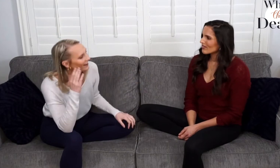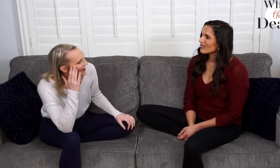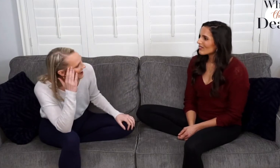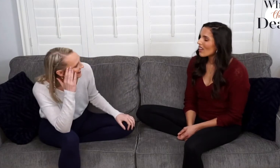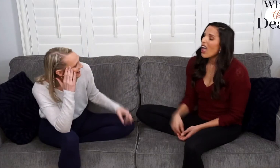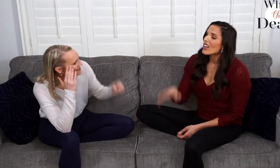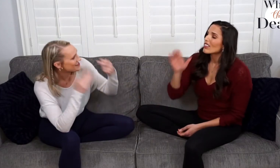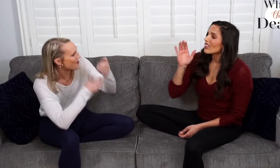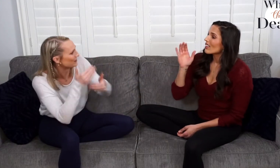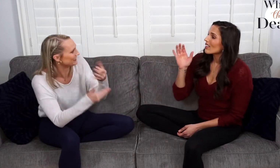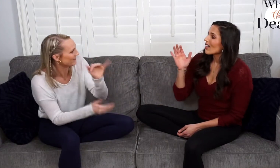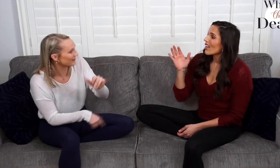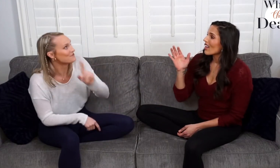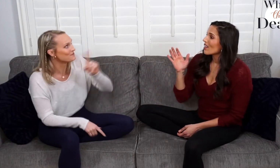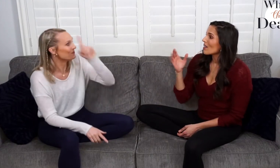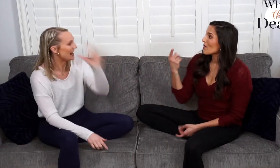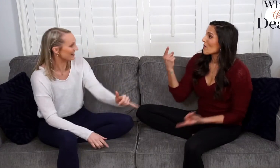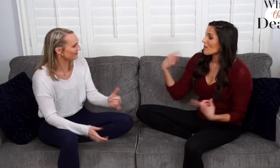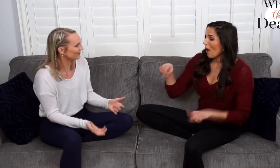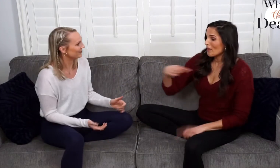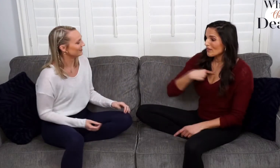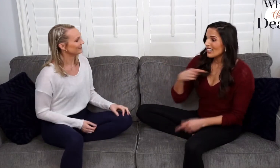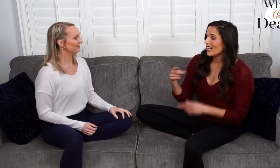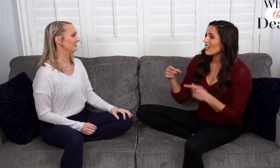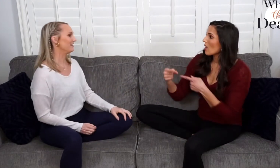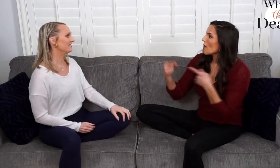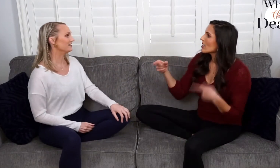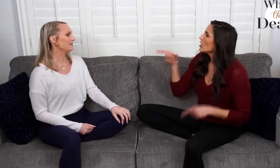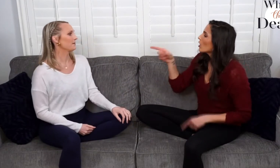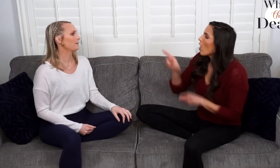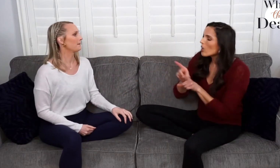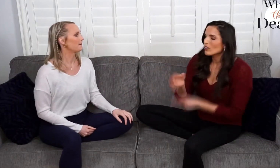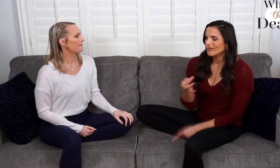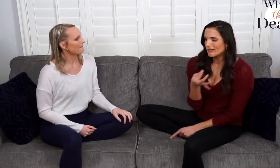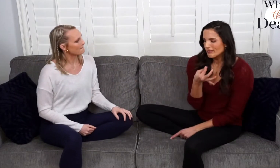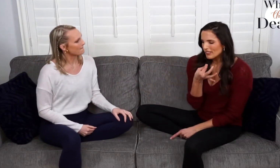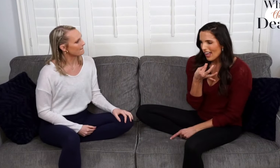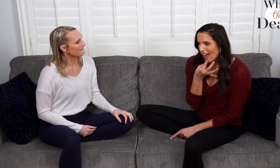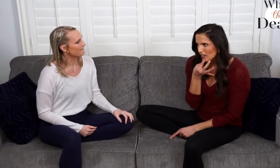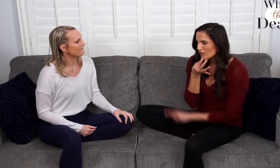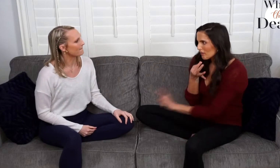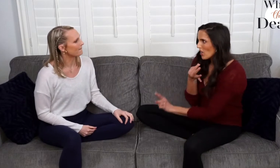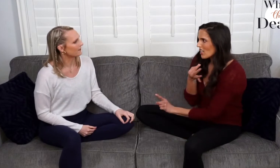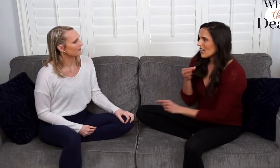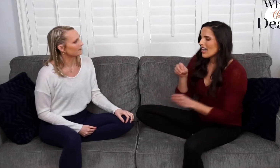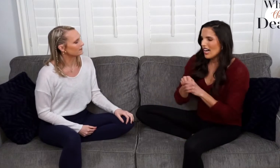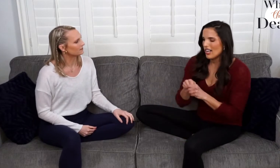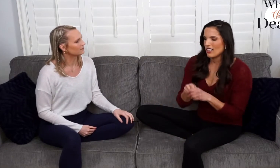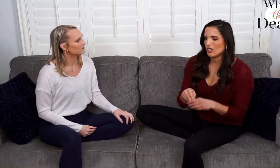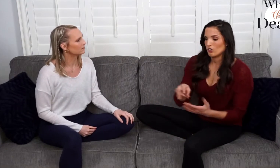make edits. So the process of that takes forever! While for me, it's the opposite! You are an expert